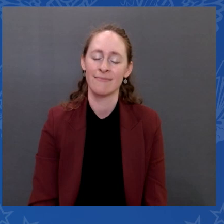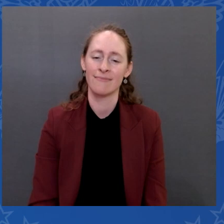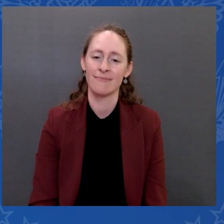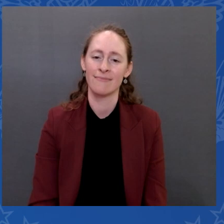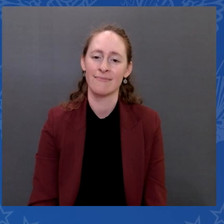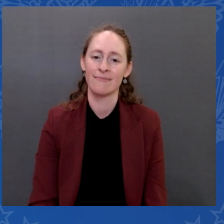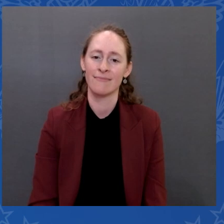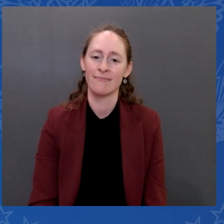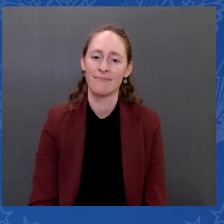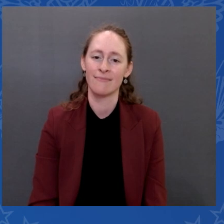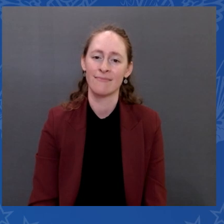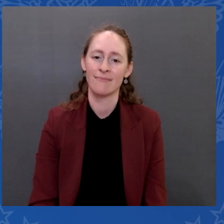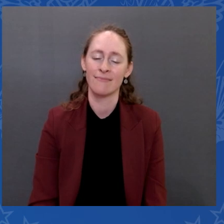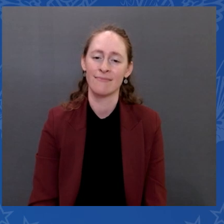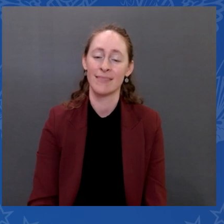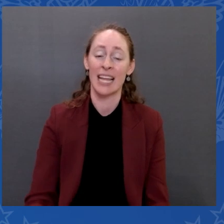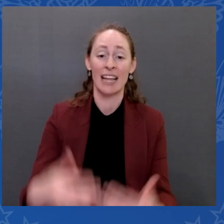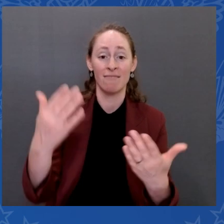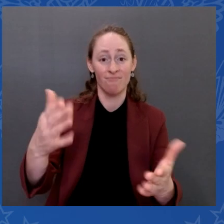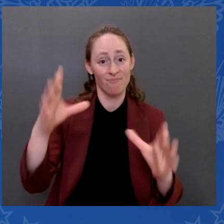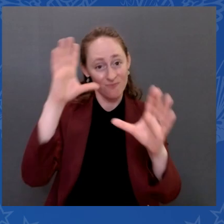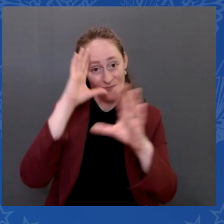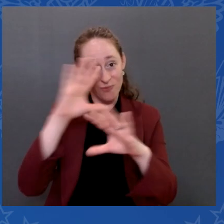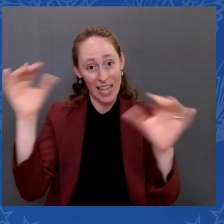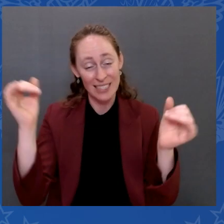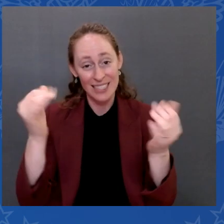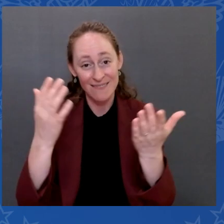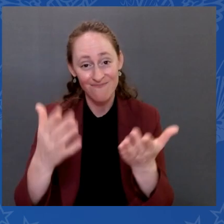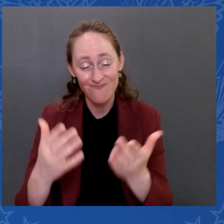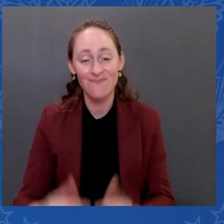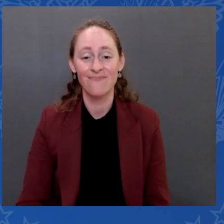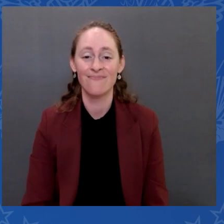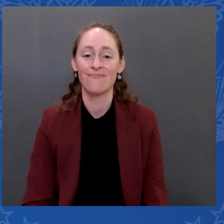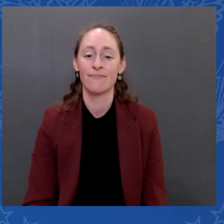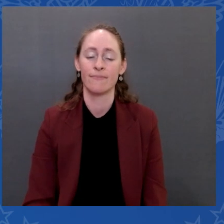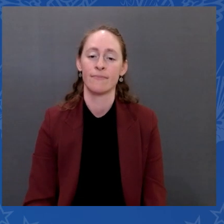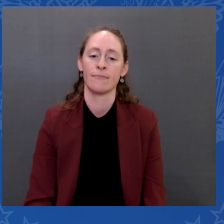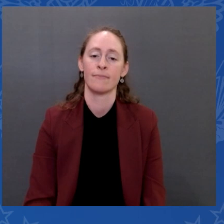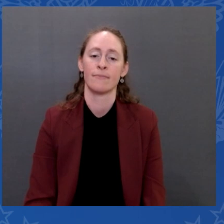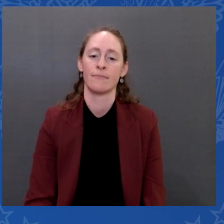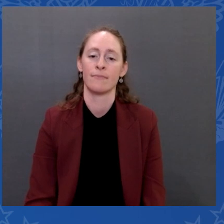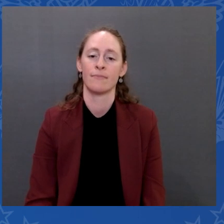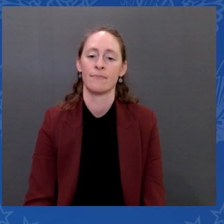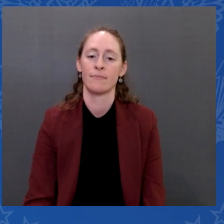I would just ask Chris to come in here too. On that last point, Tom, that you made,